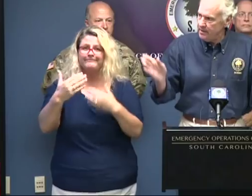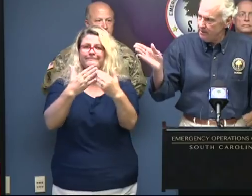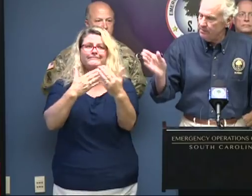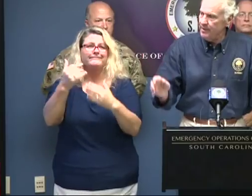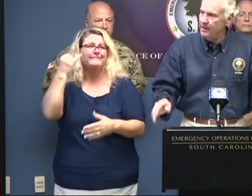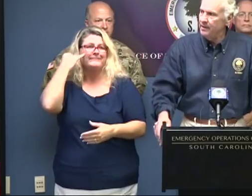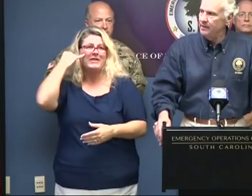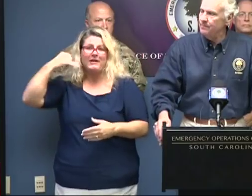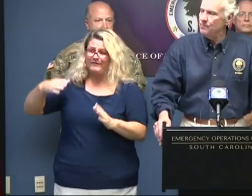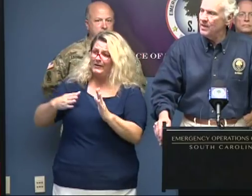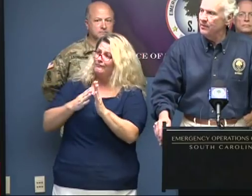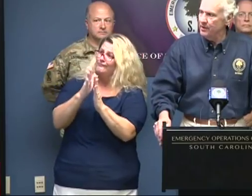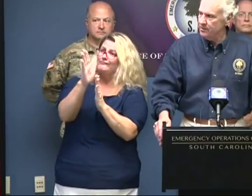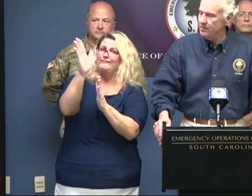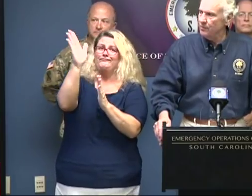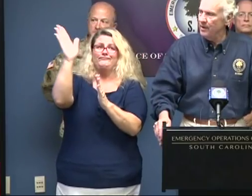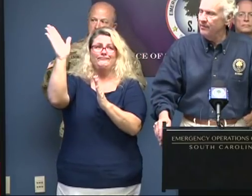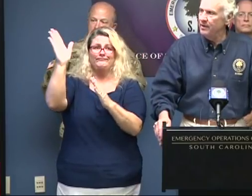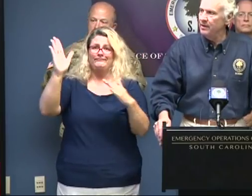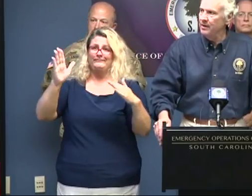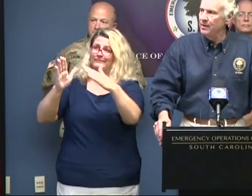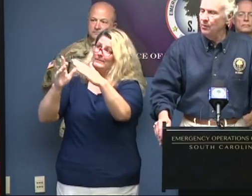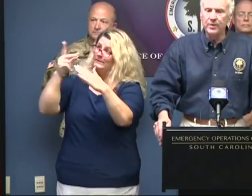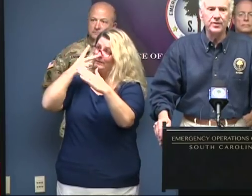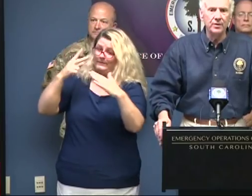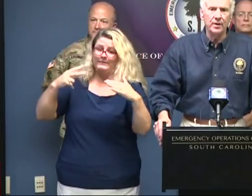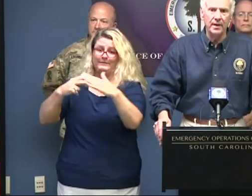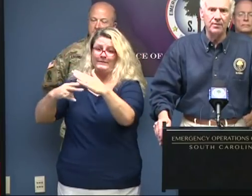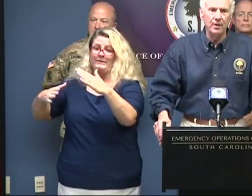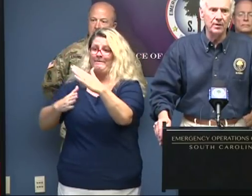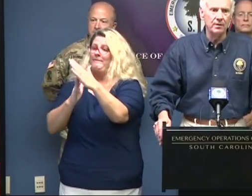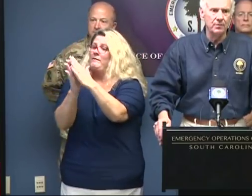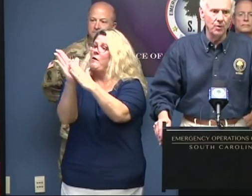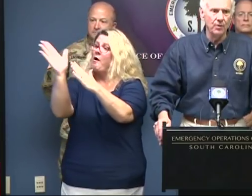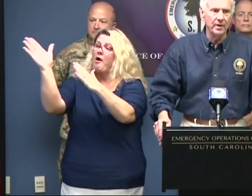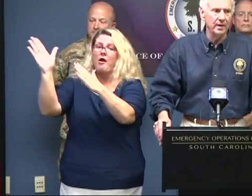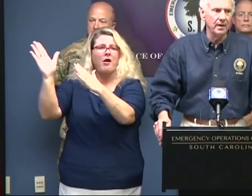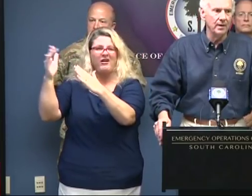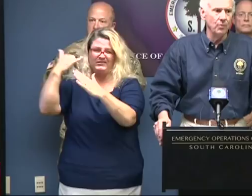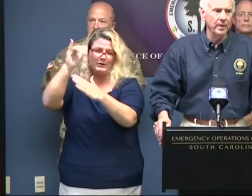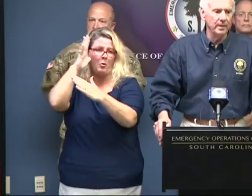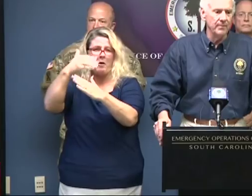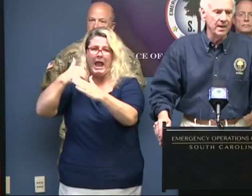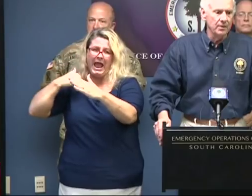anticipated in this graphic, we'll still have a lot of water and a lot of wind.